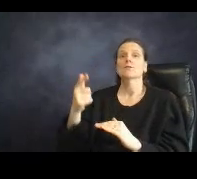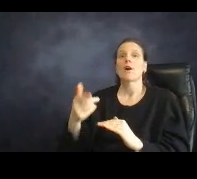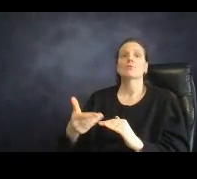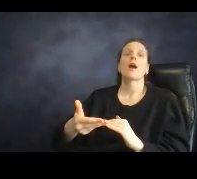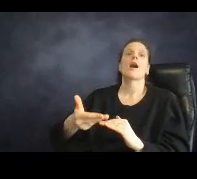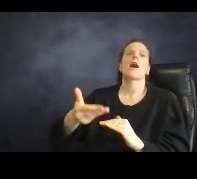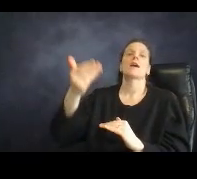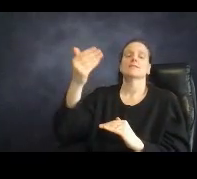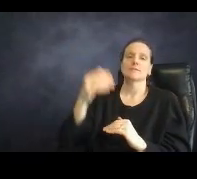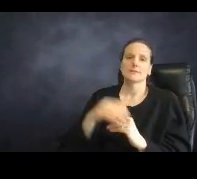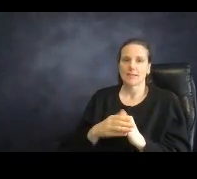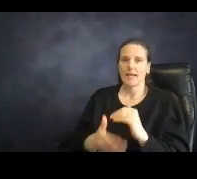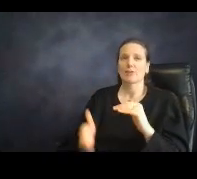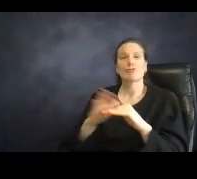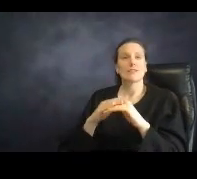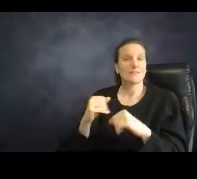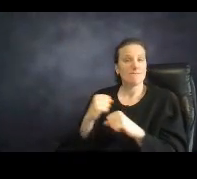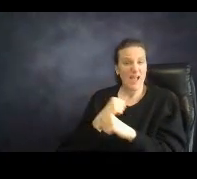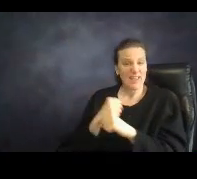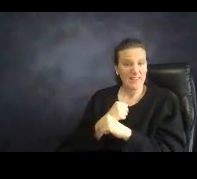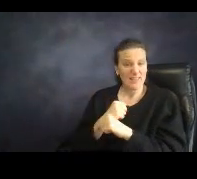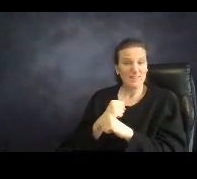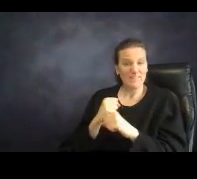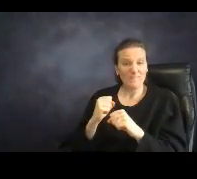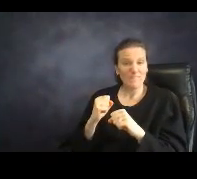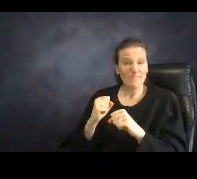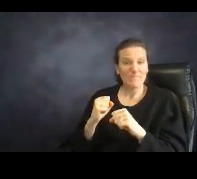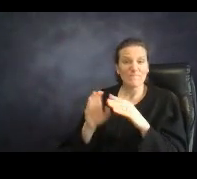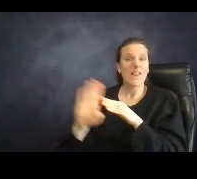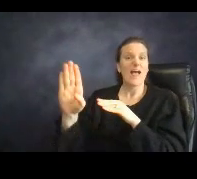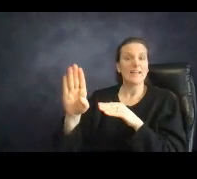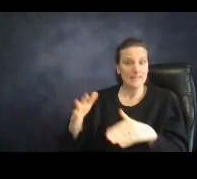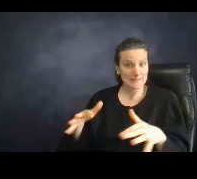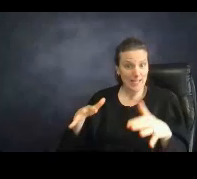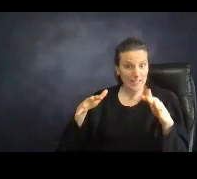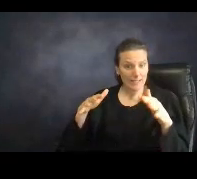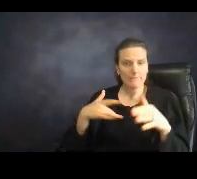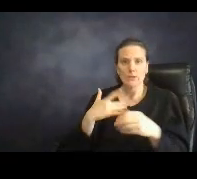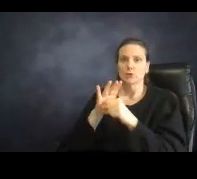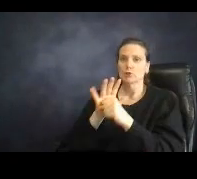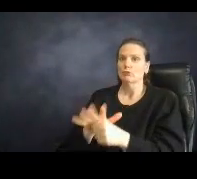You get increased fight flight, increased anxiety, so then you're feeling a little stressed out and frayed.